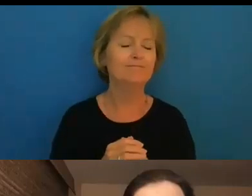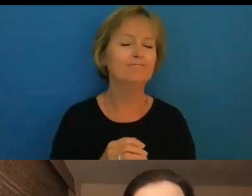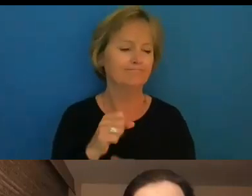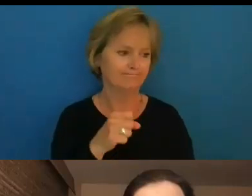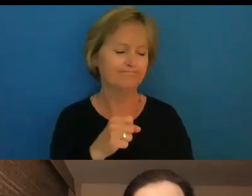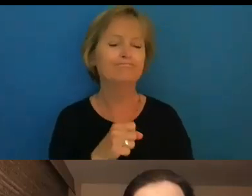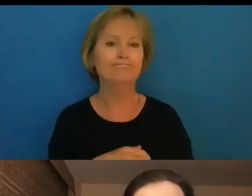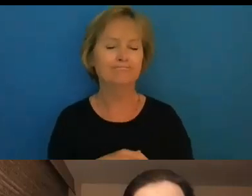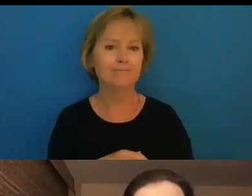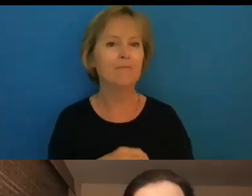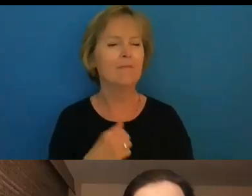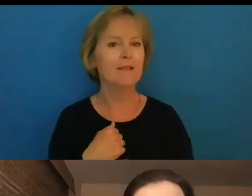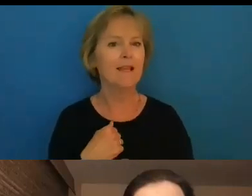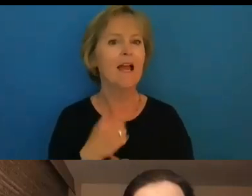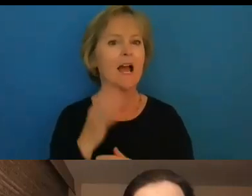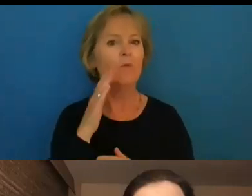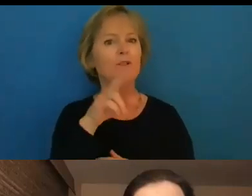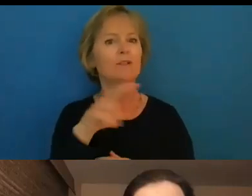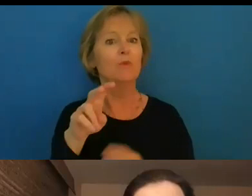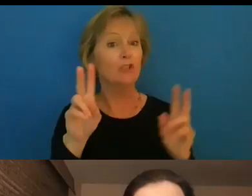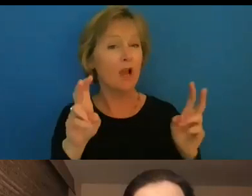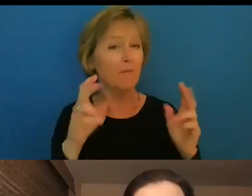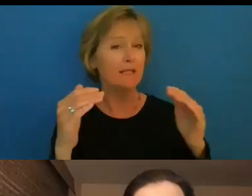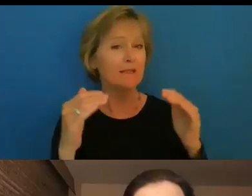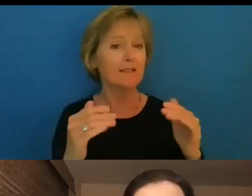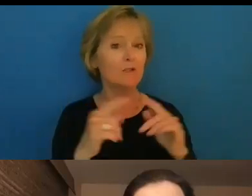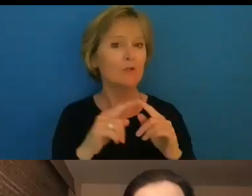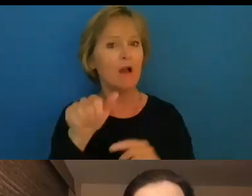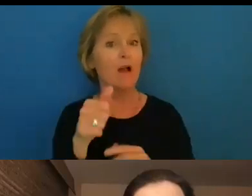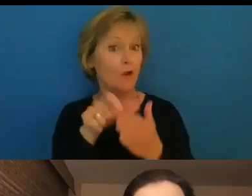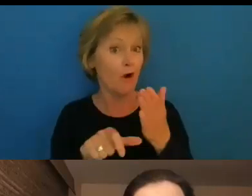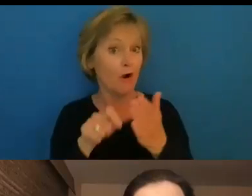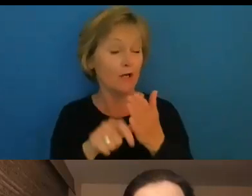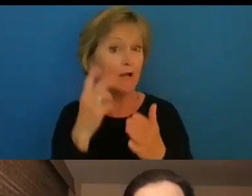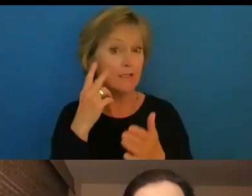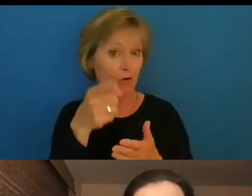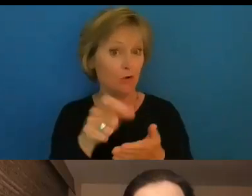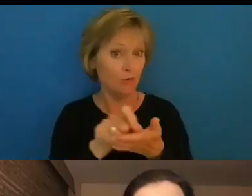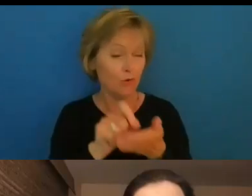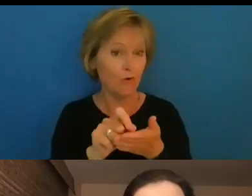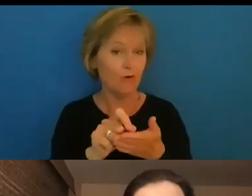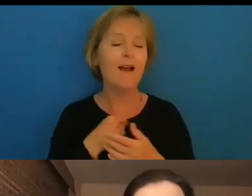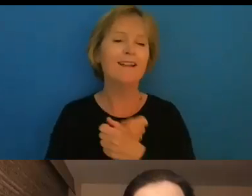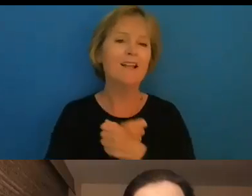I'm going to switch topics a little bit to another article that I saw that you wrote. I love the title to this one too.